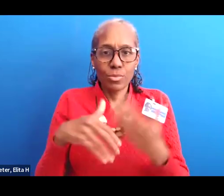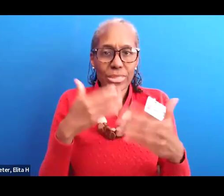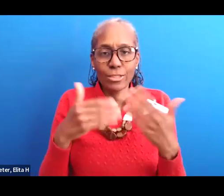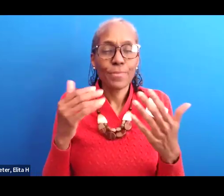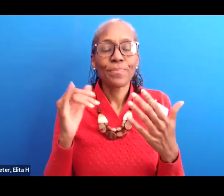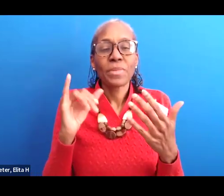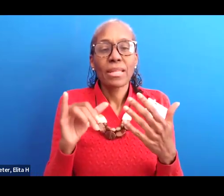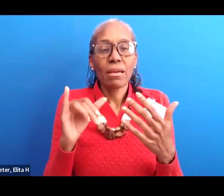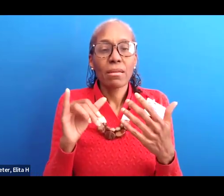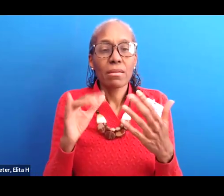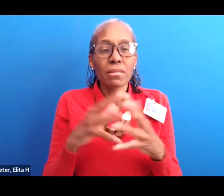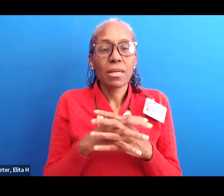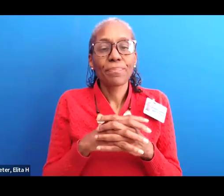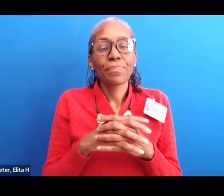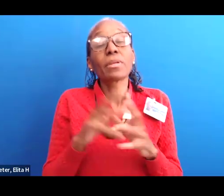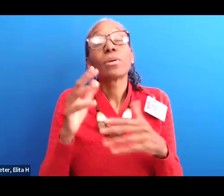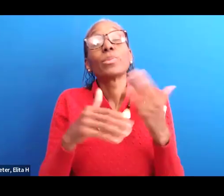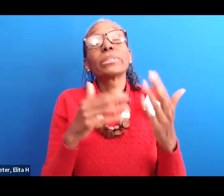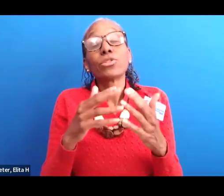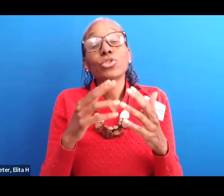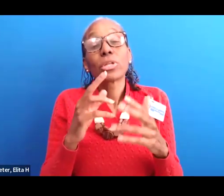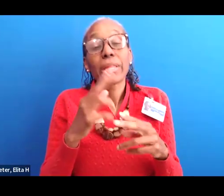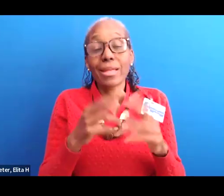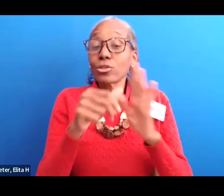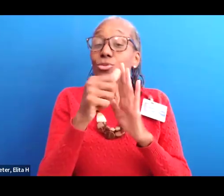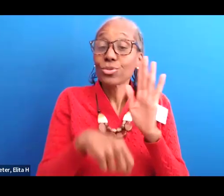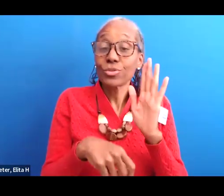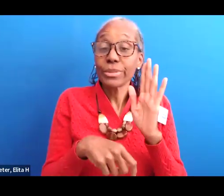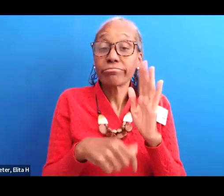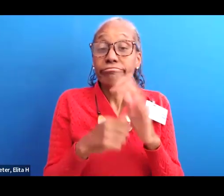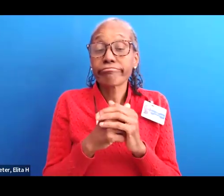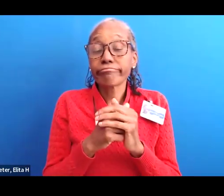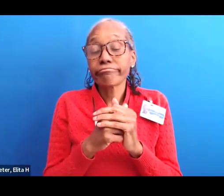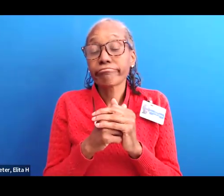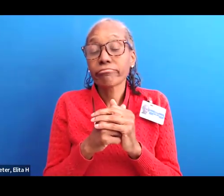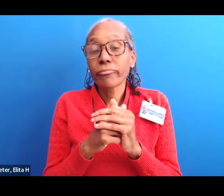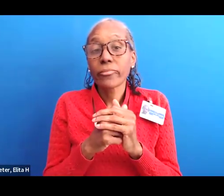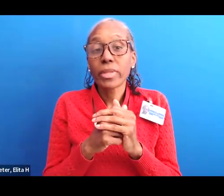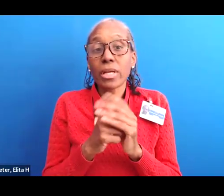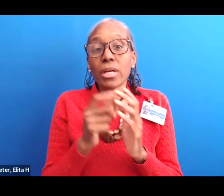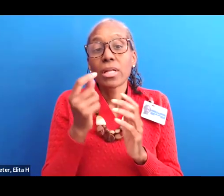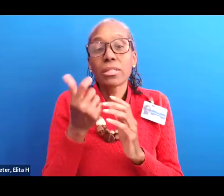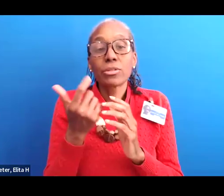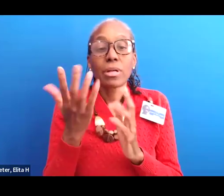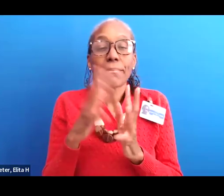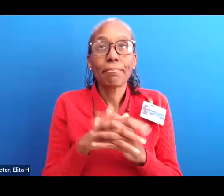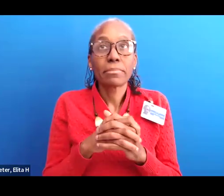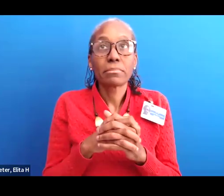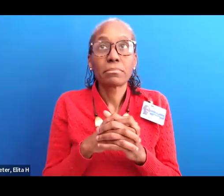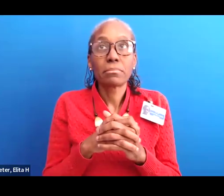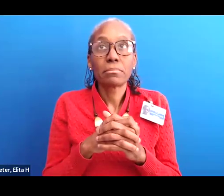is a procedure that is a surgical procedure where a little stoma is